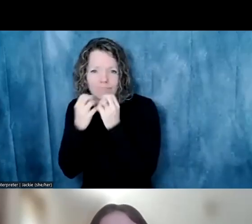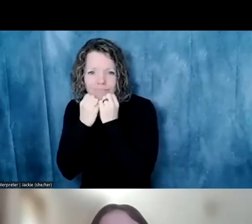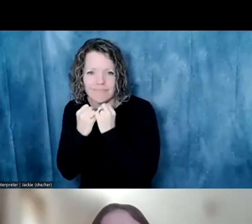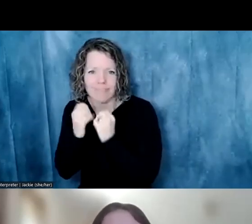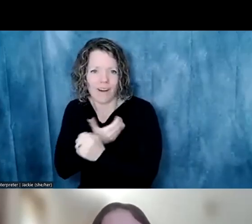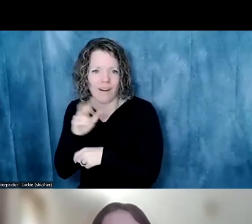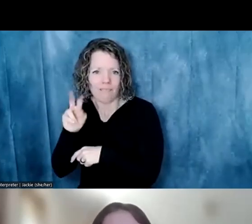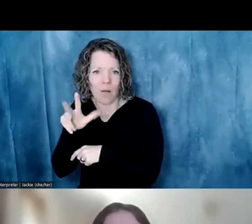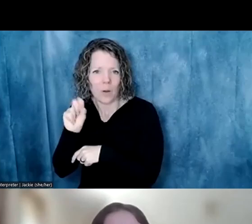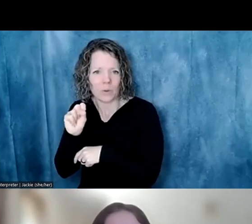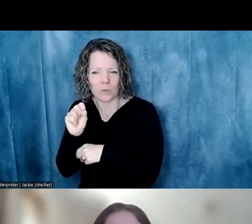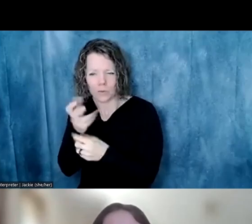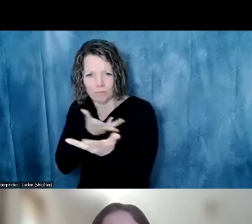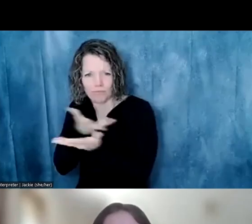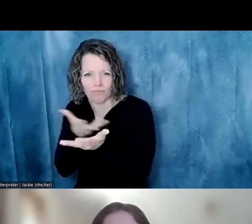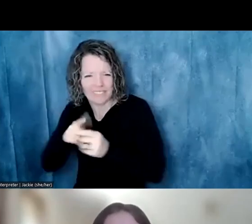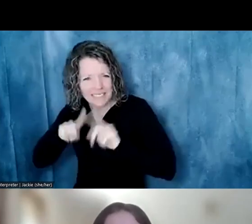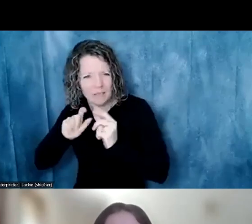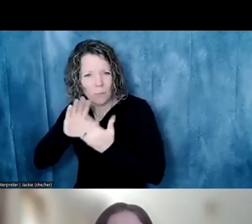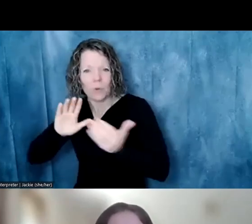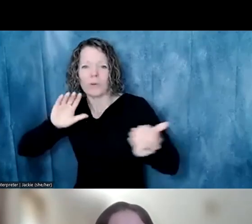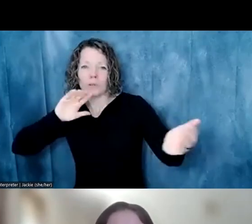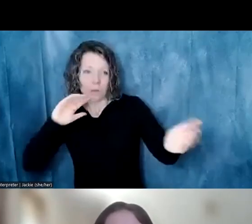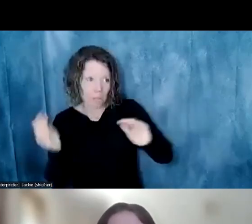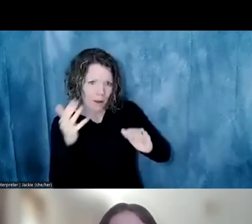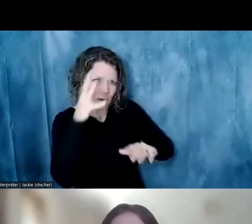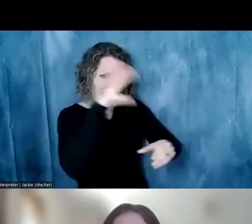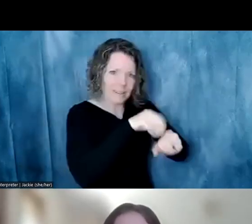tension points within organizational practice. Organizational practice,